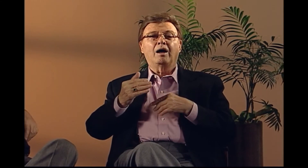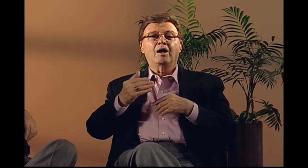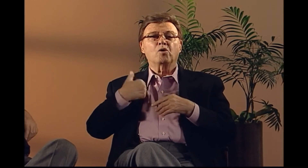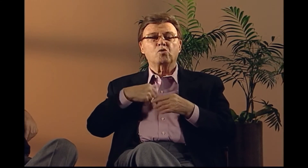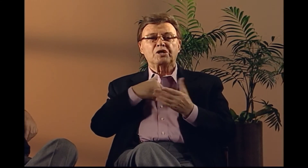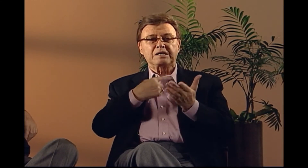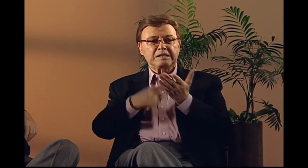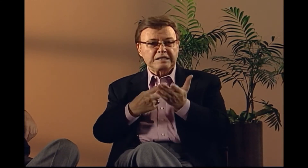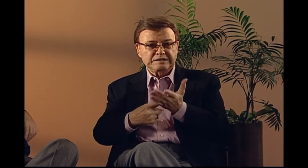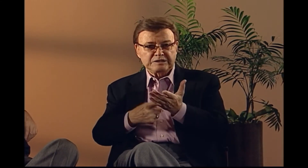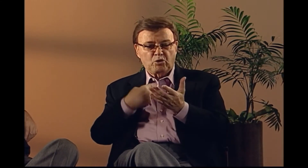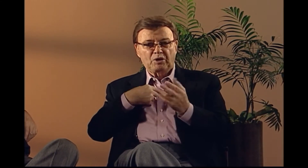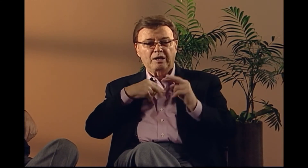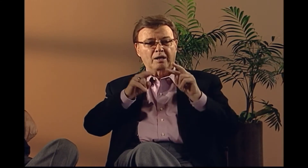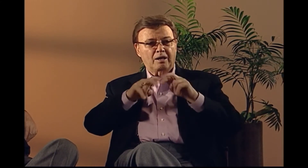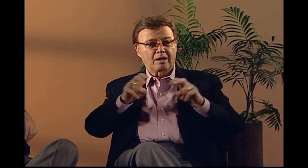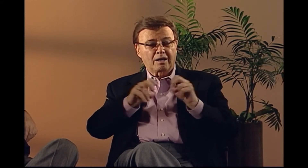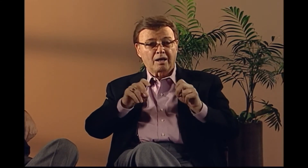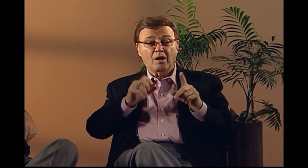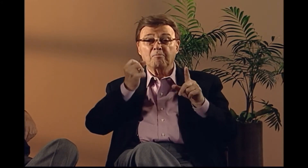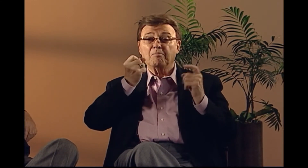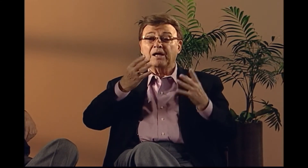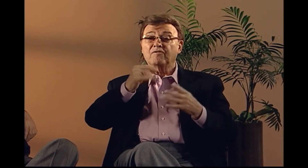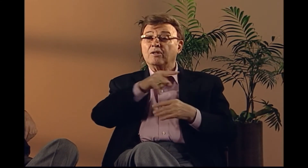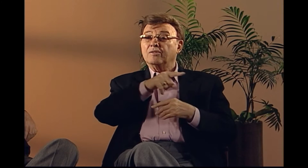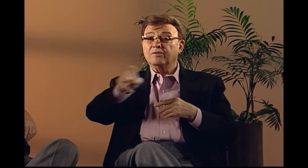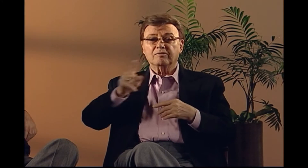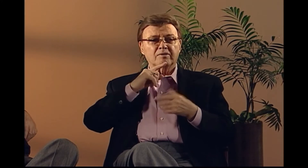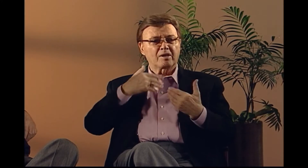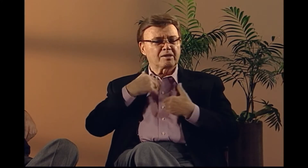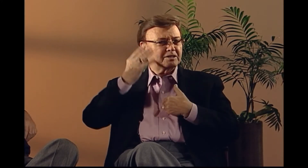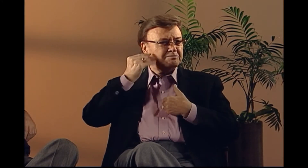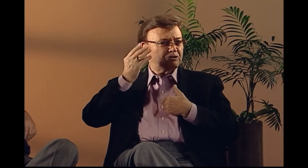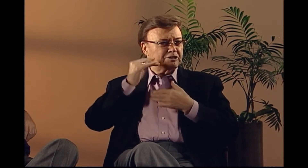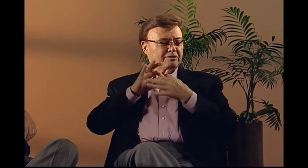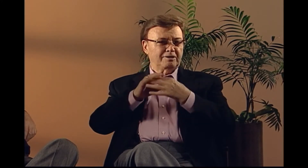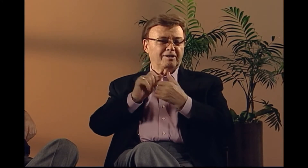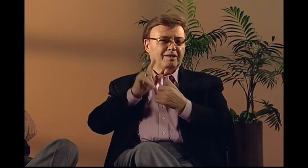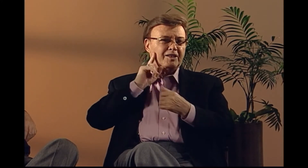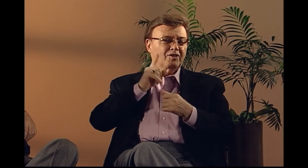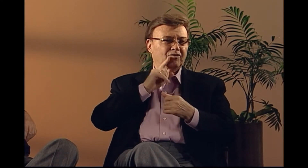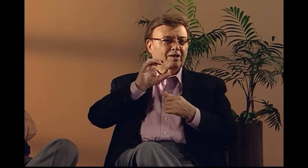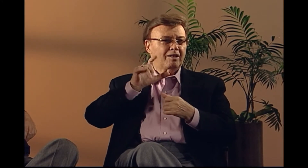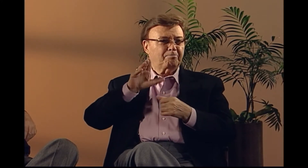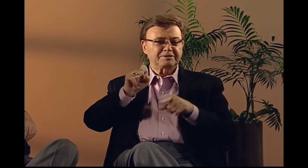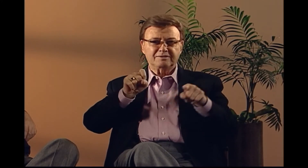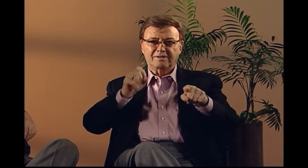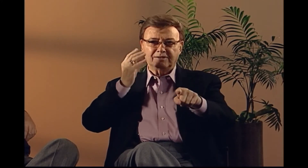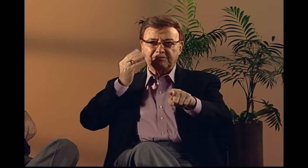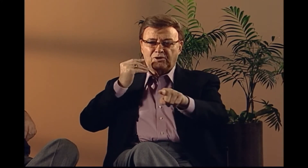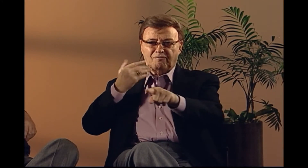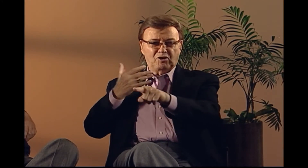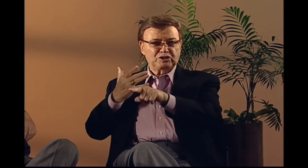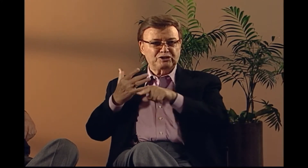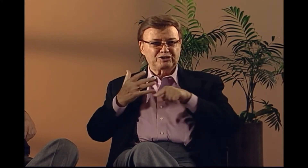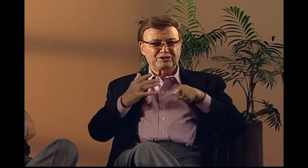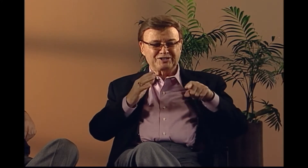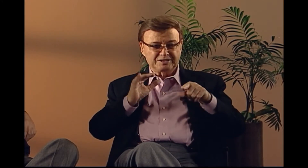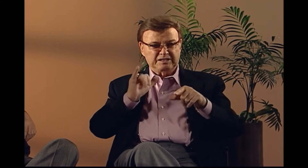Now from that point forward, we discussed, we analyzed, and many of those individuals had experiences relative to The Deaf Club.